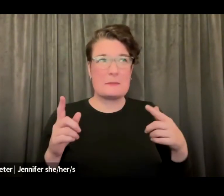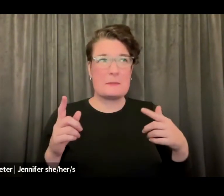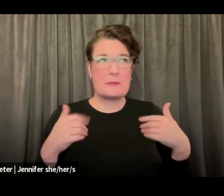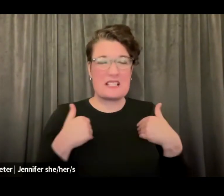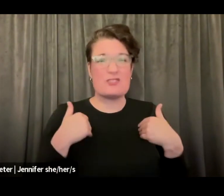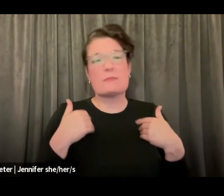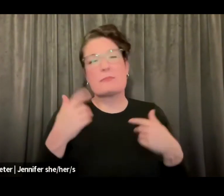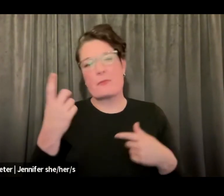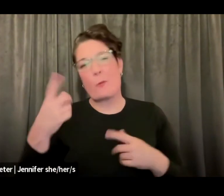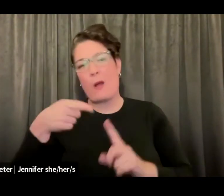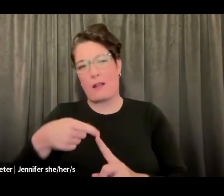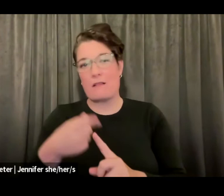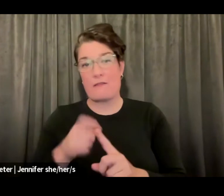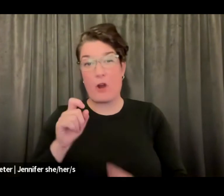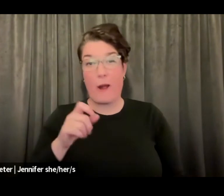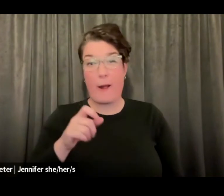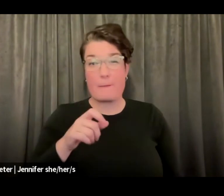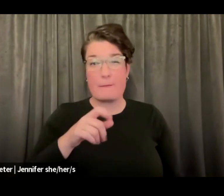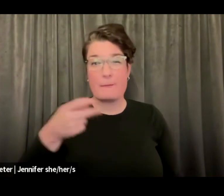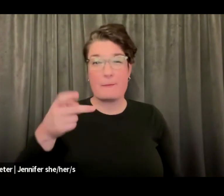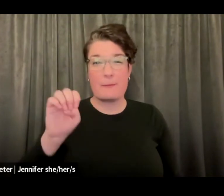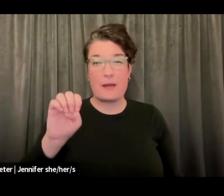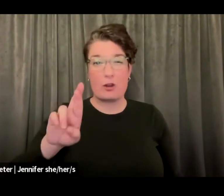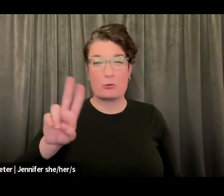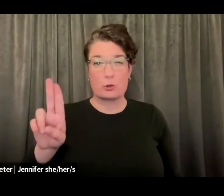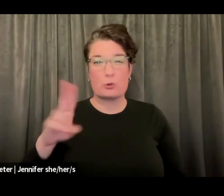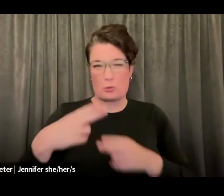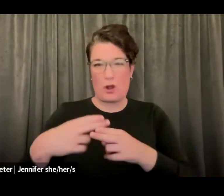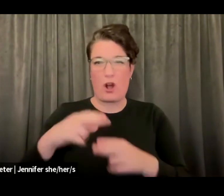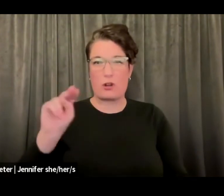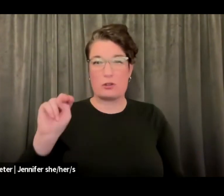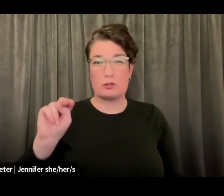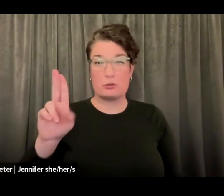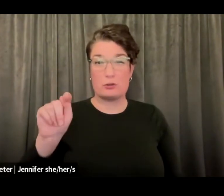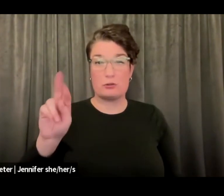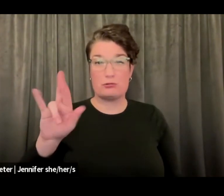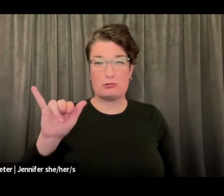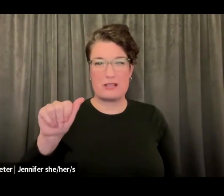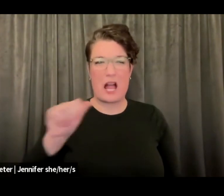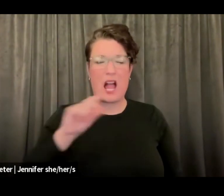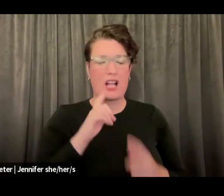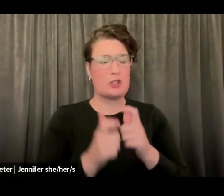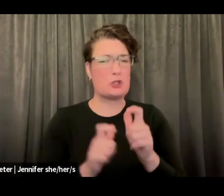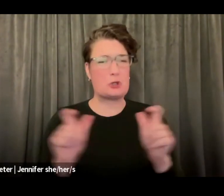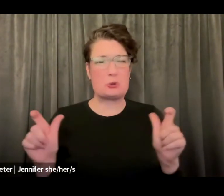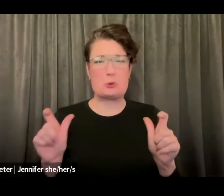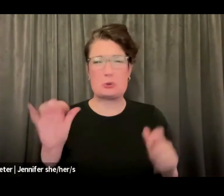Peru called Nutria, which are really huge rodents are living in there.